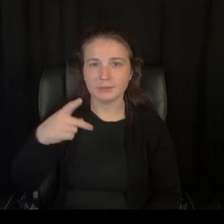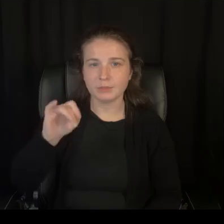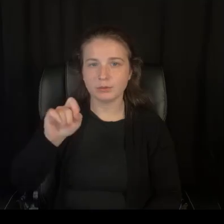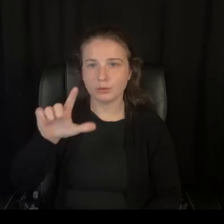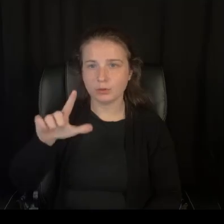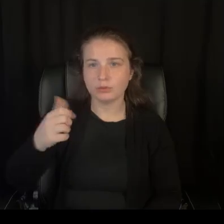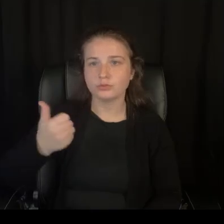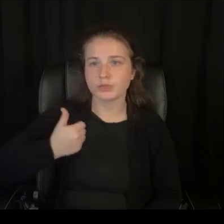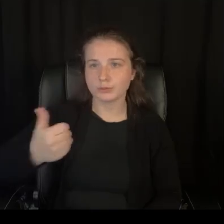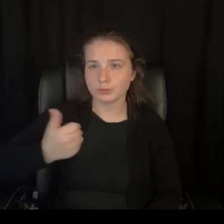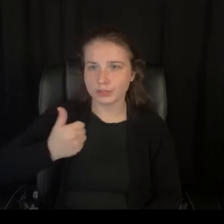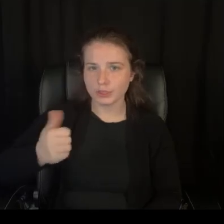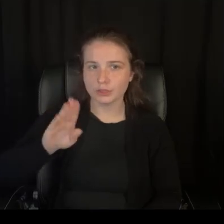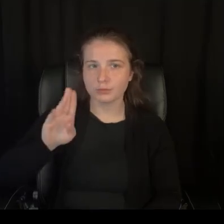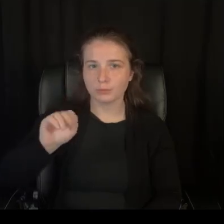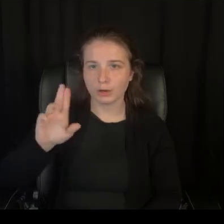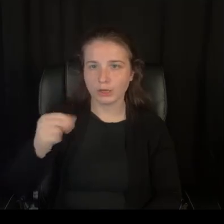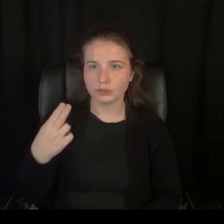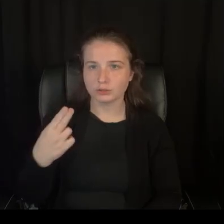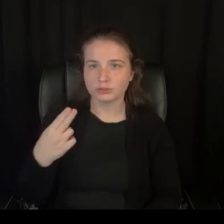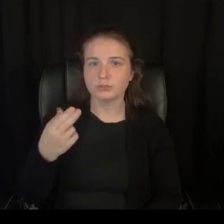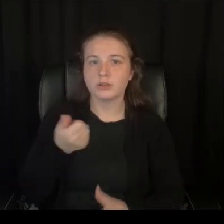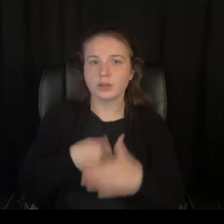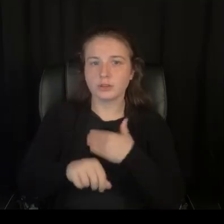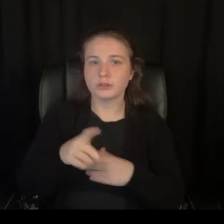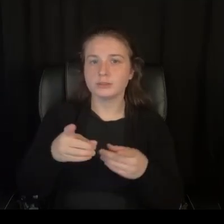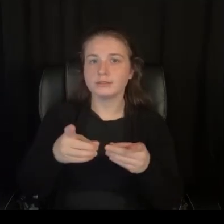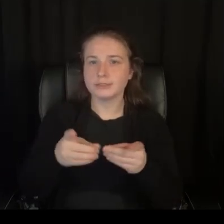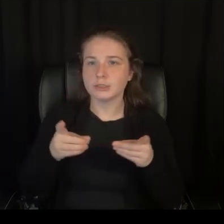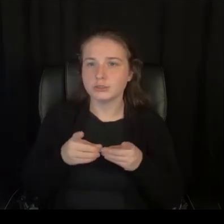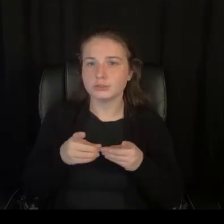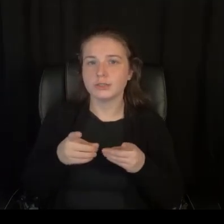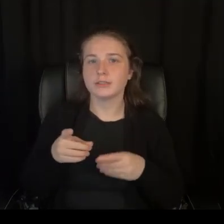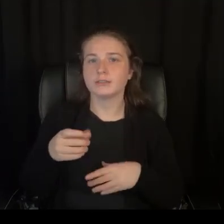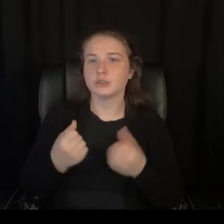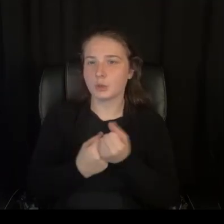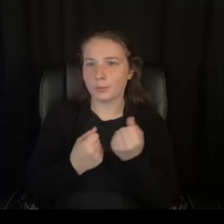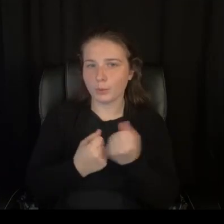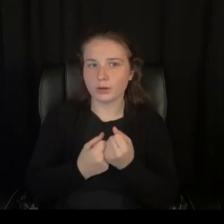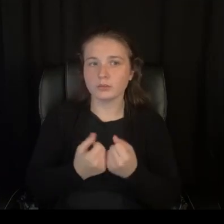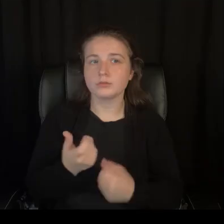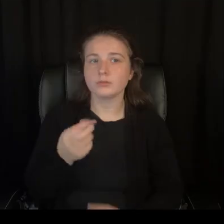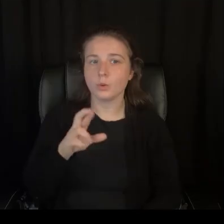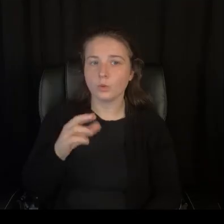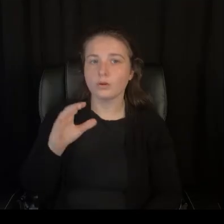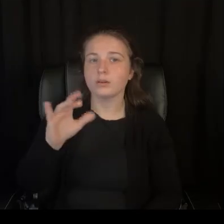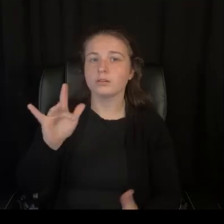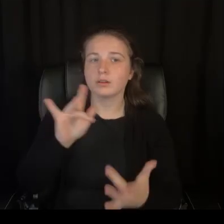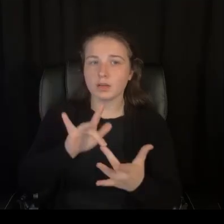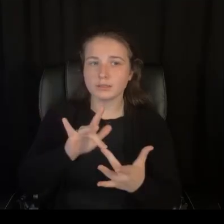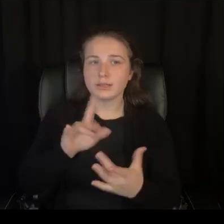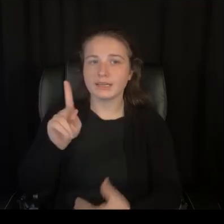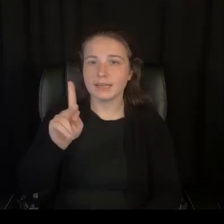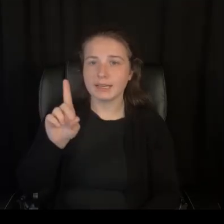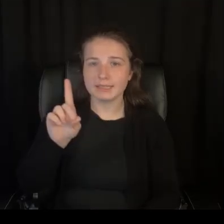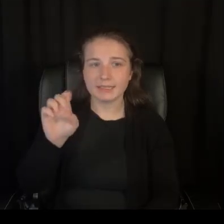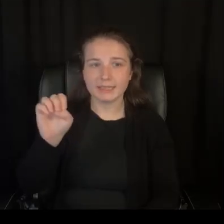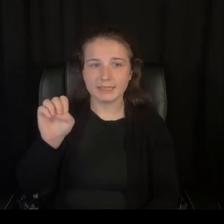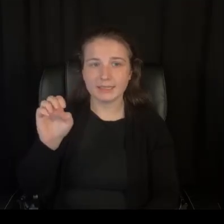Transportation Branch in the Division of District Support, or they may contact the Kentucky Department of Education Offices Special